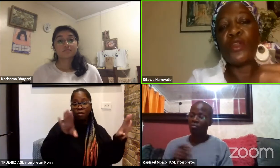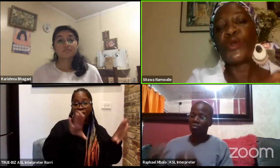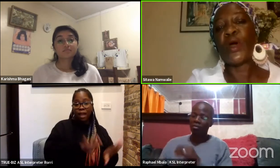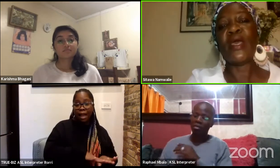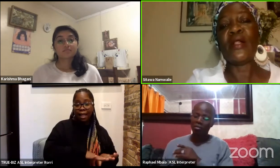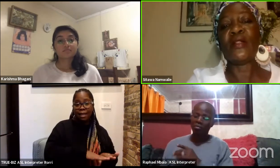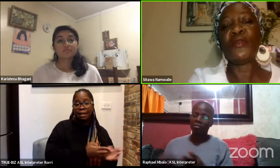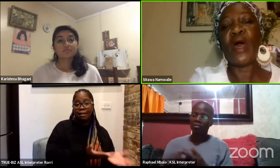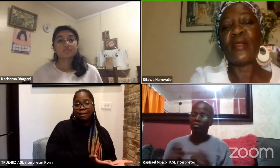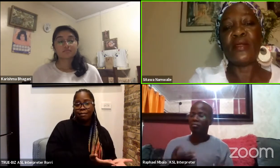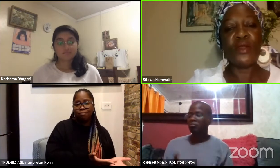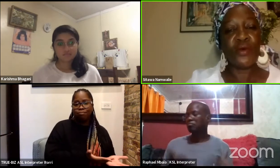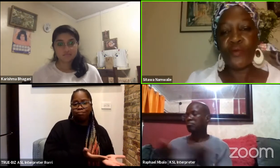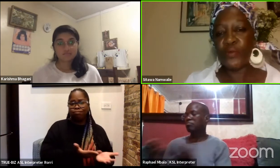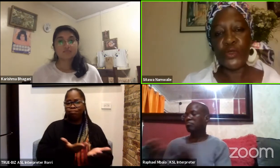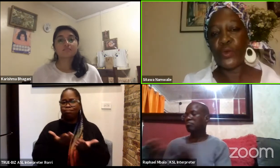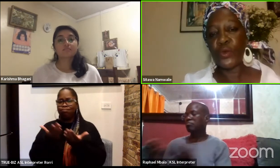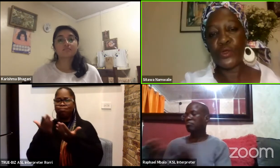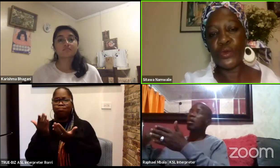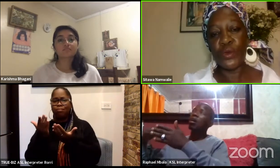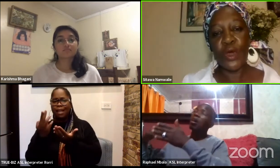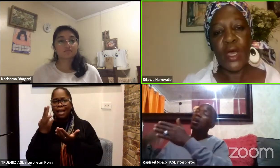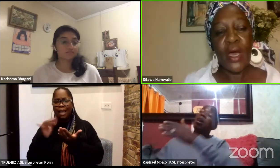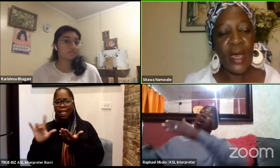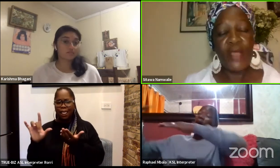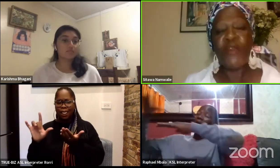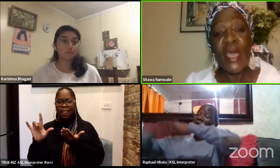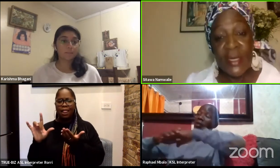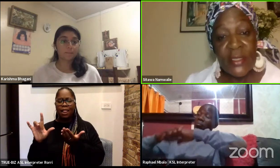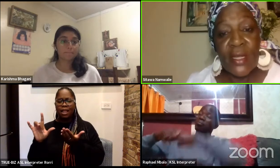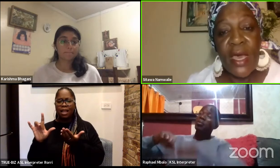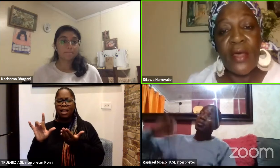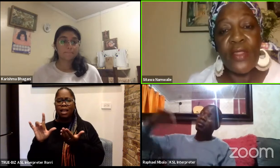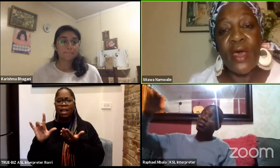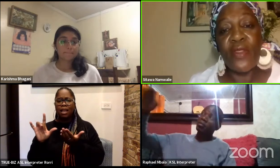onto a hill to irrigate their crops,